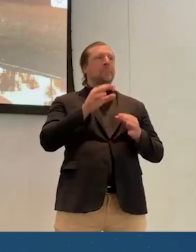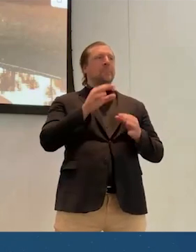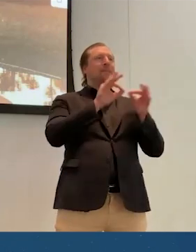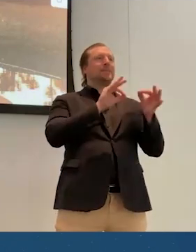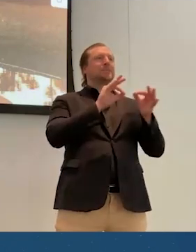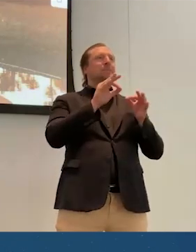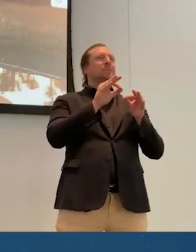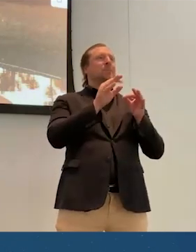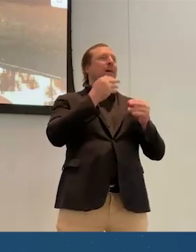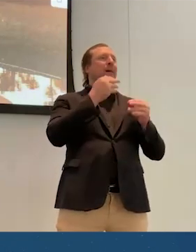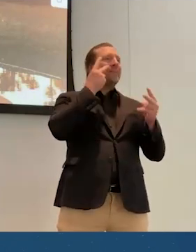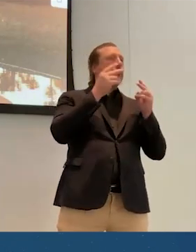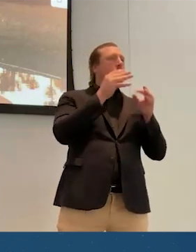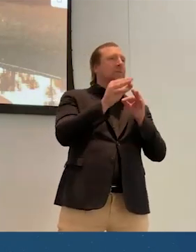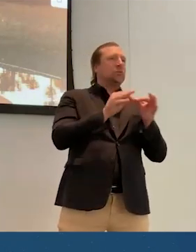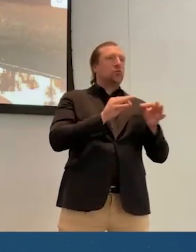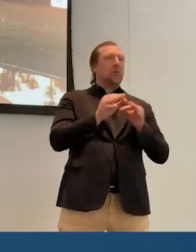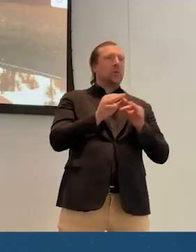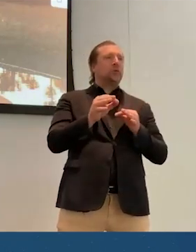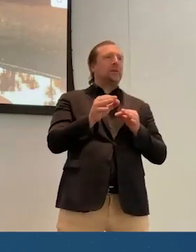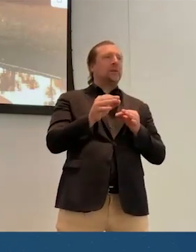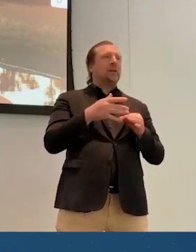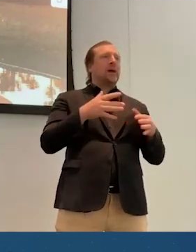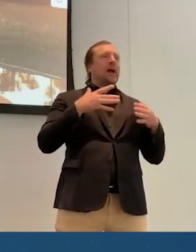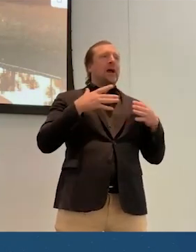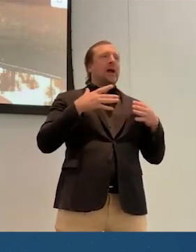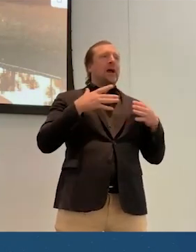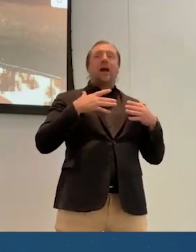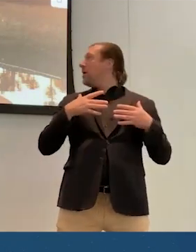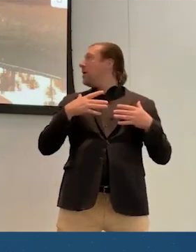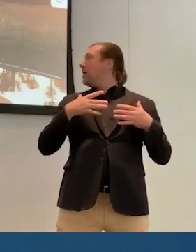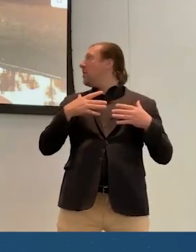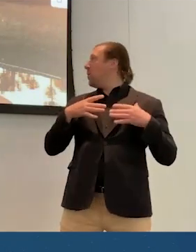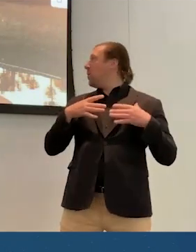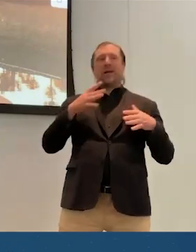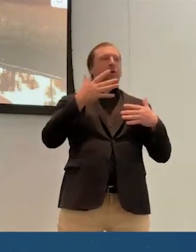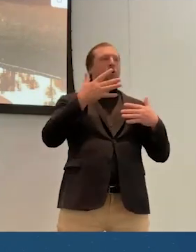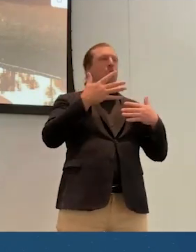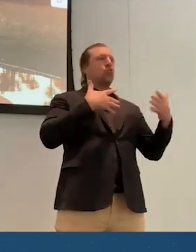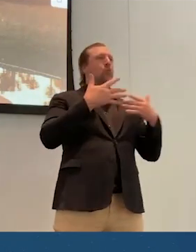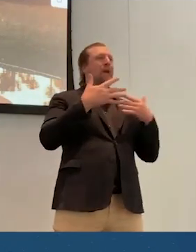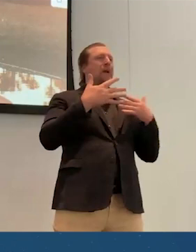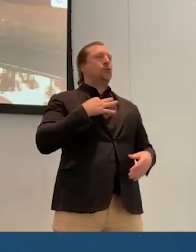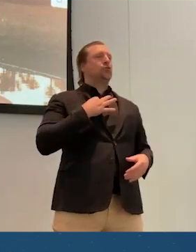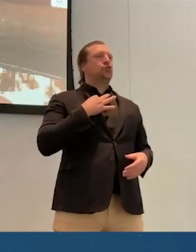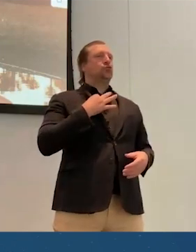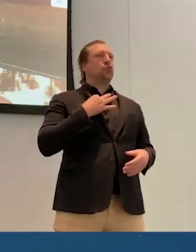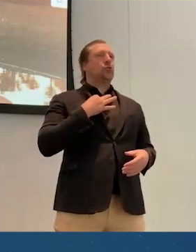I'm currently wearing a gray color shirt. And I have black hair and eyes.